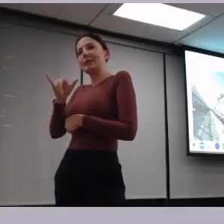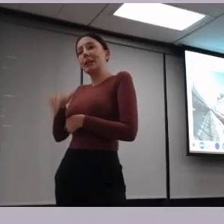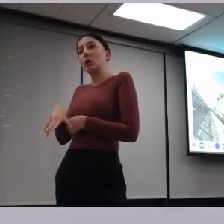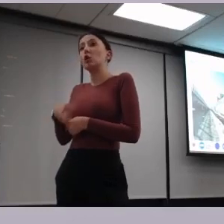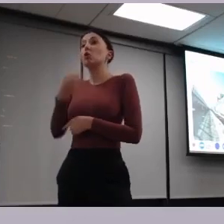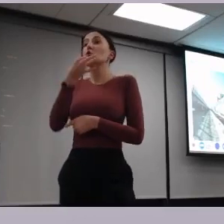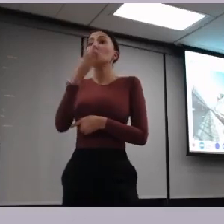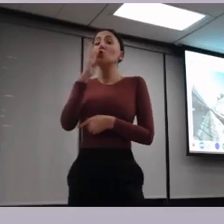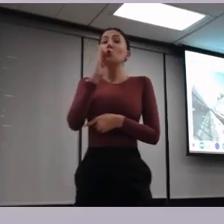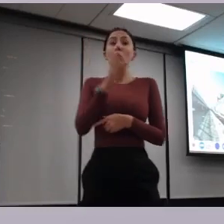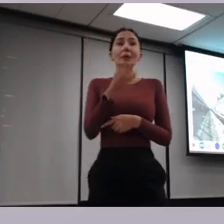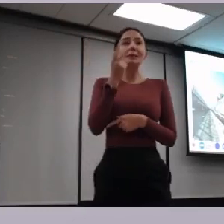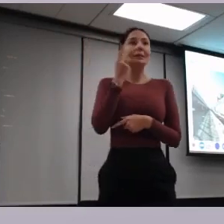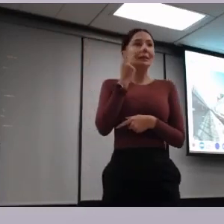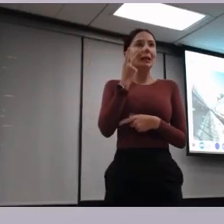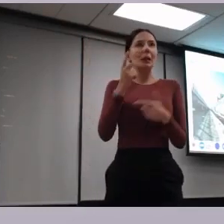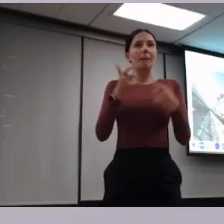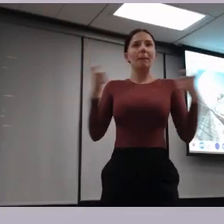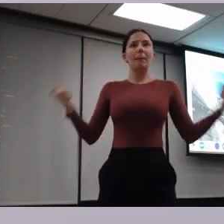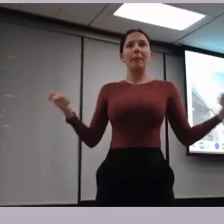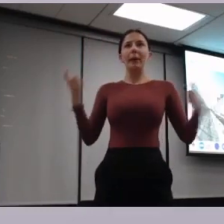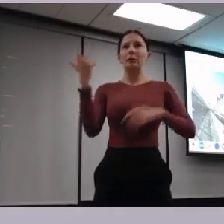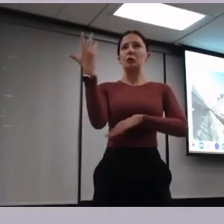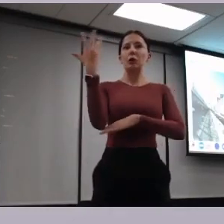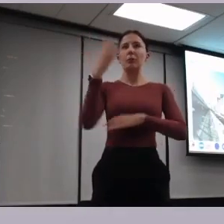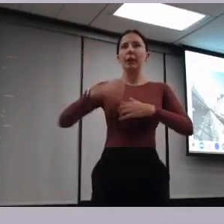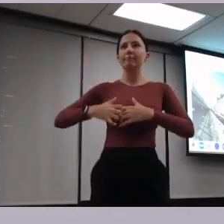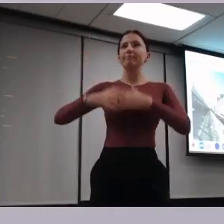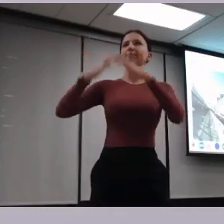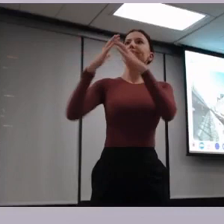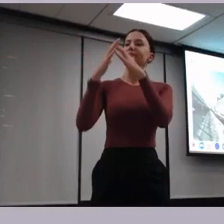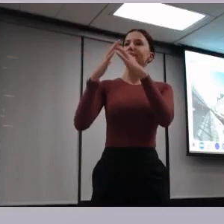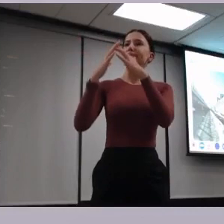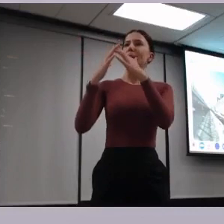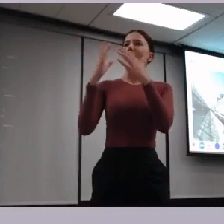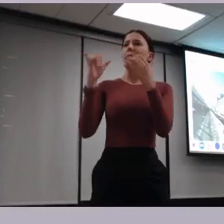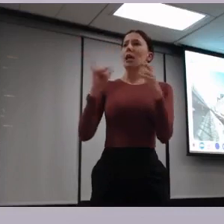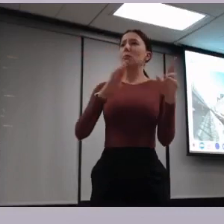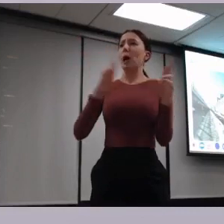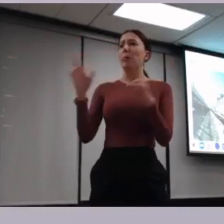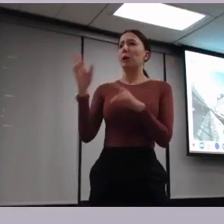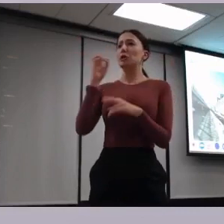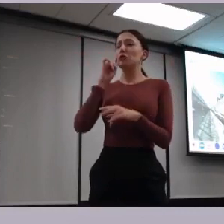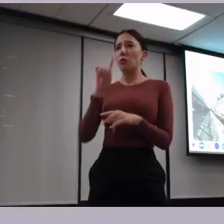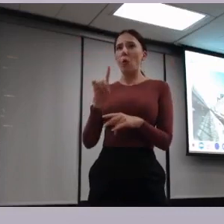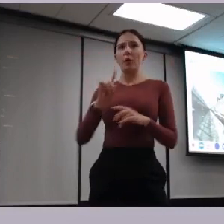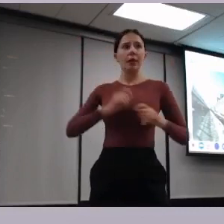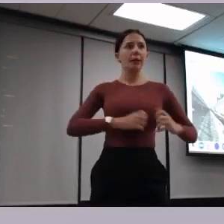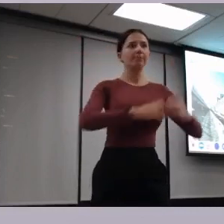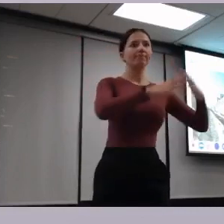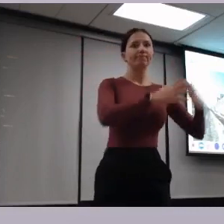being erected and that is in preparation for the erection of the segments on the west side of the structure.